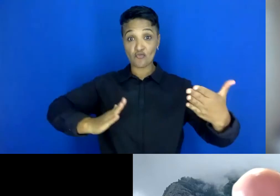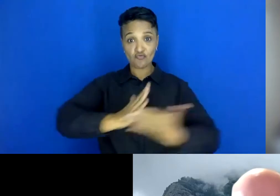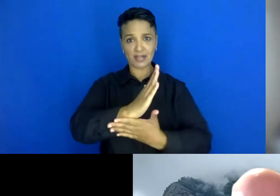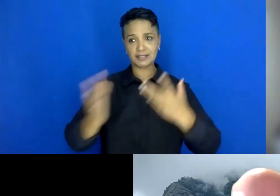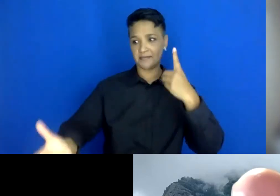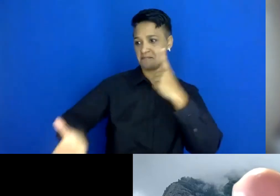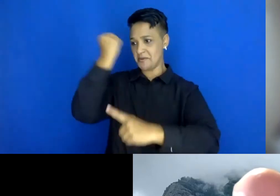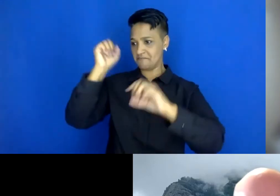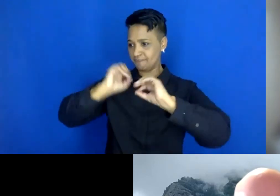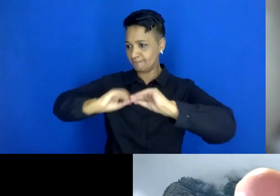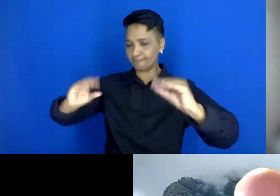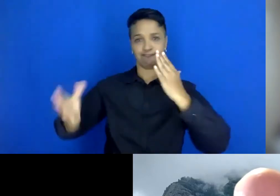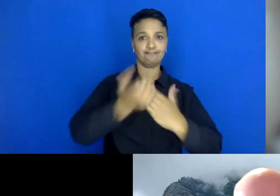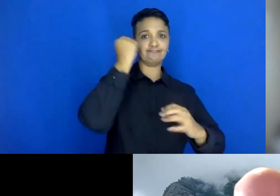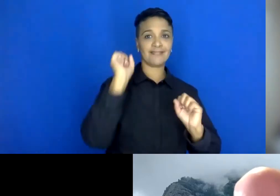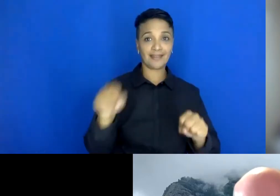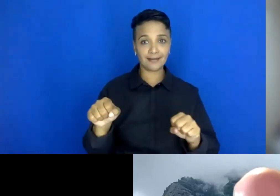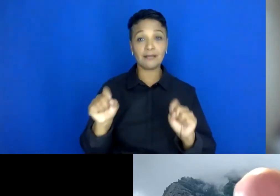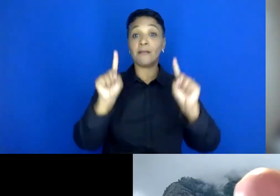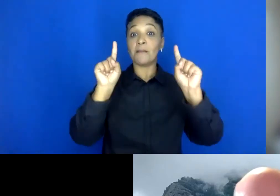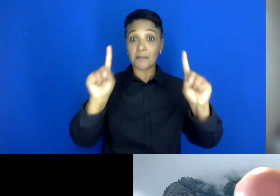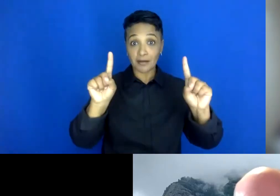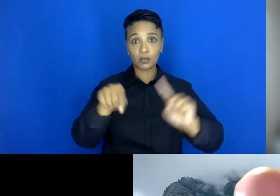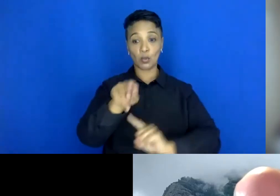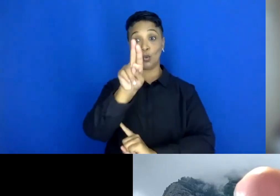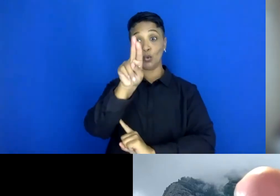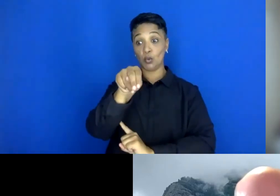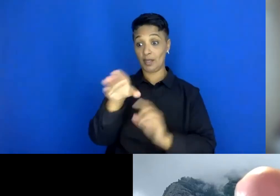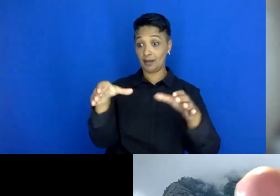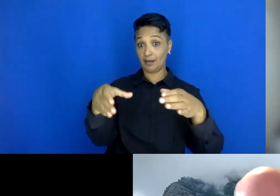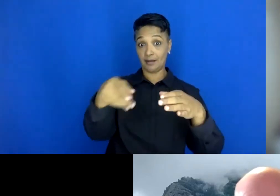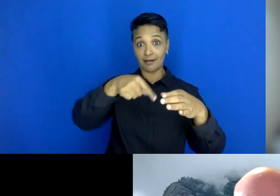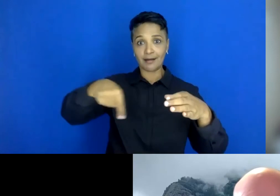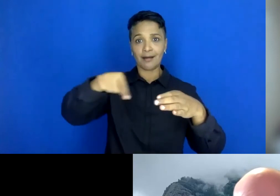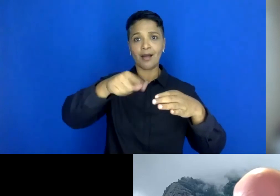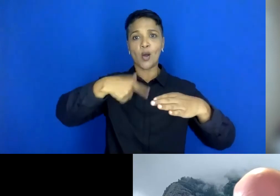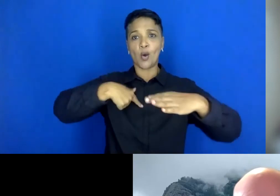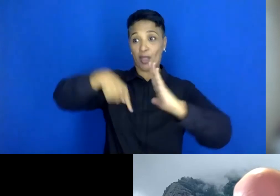but as a whole in the un we're really only beginning to scratch the surface i'm pleased